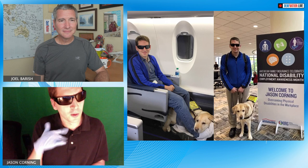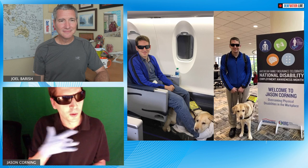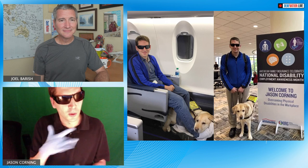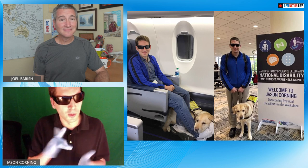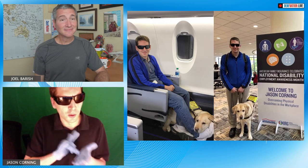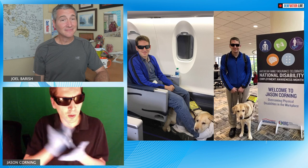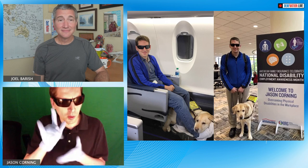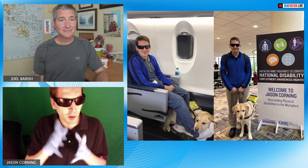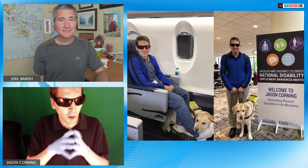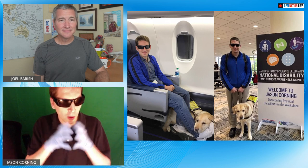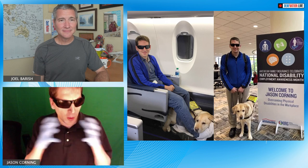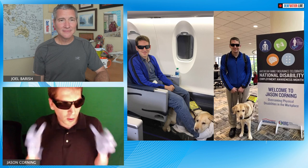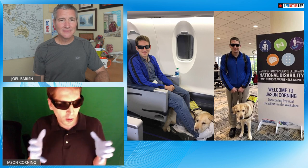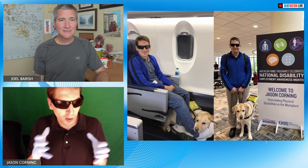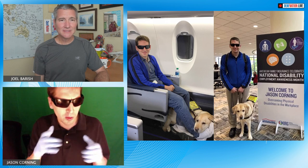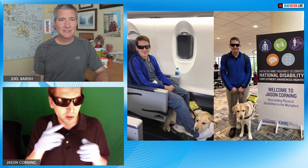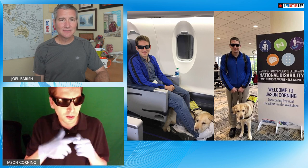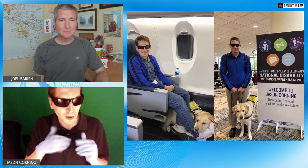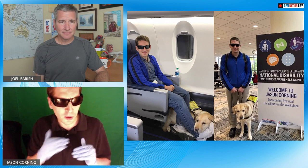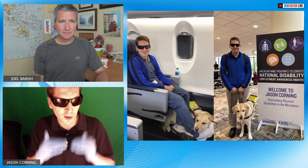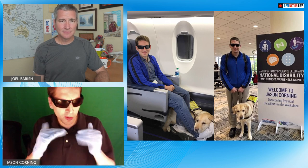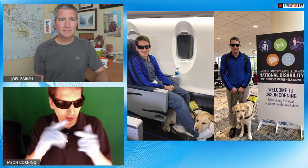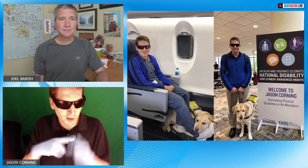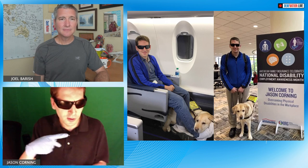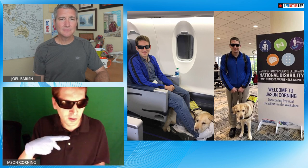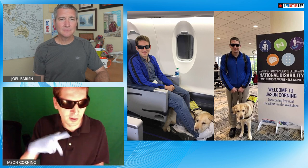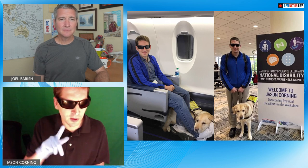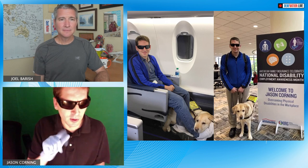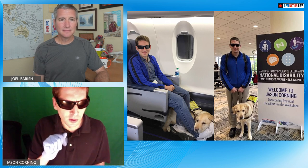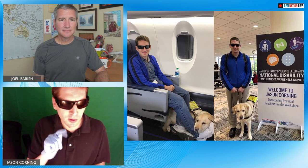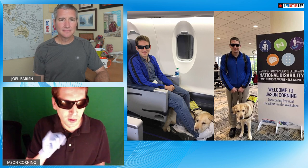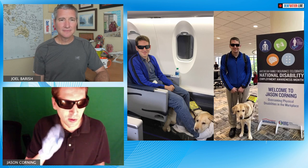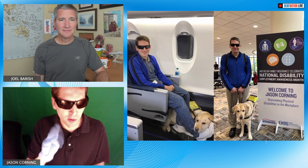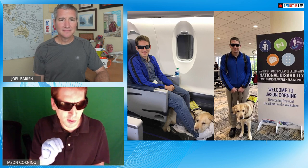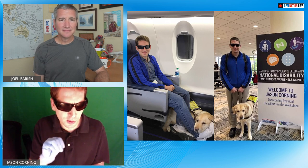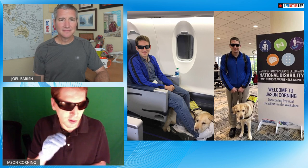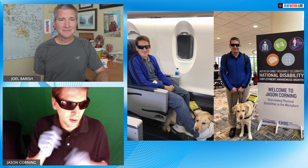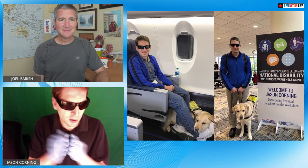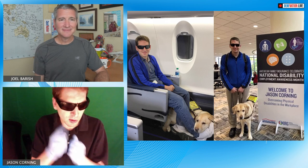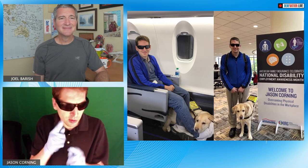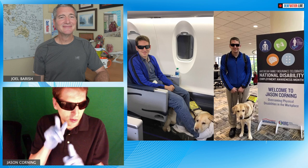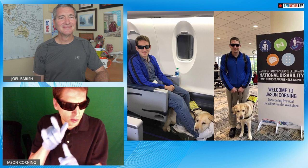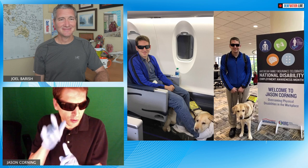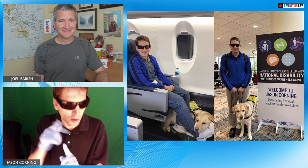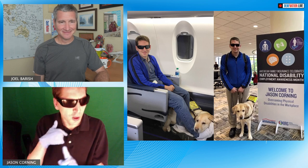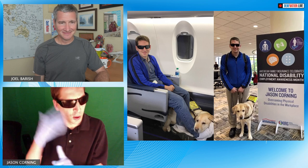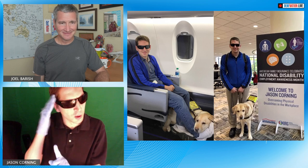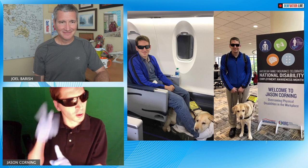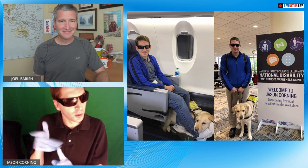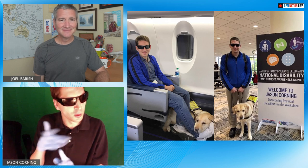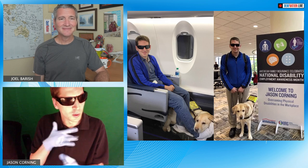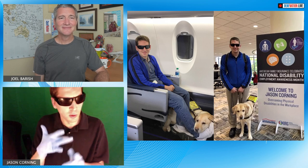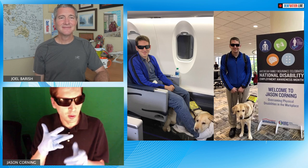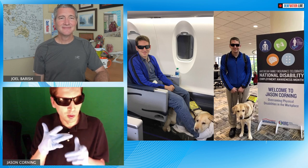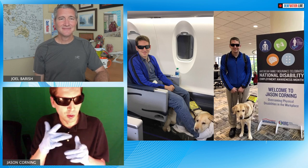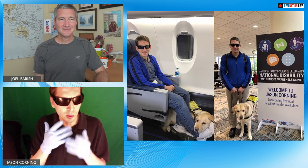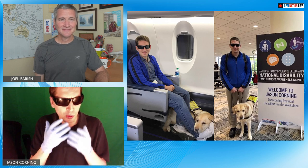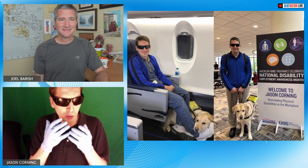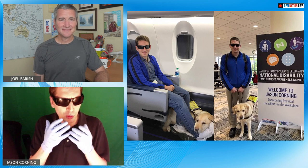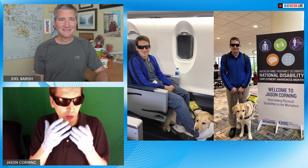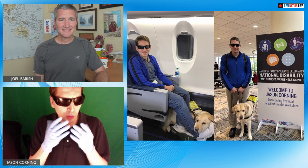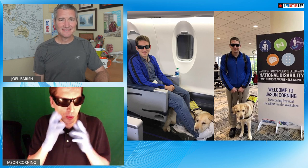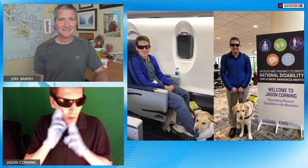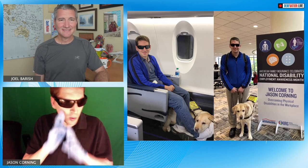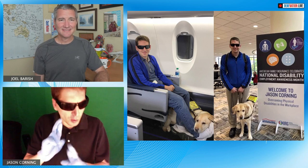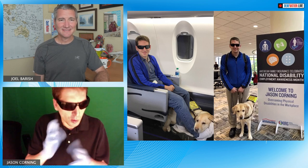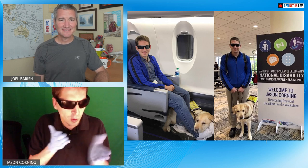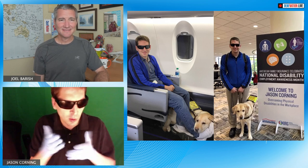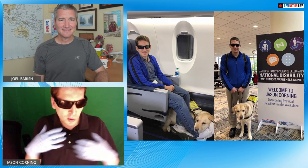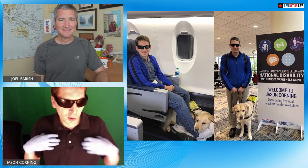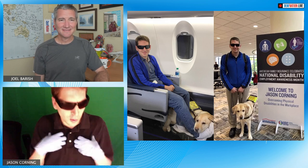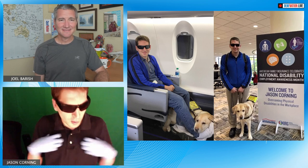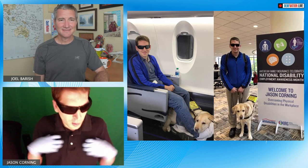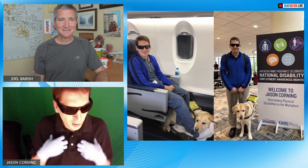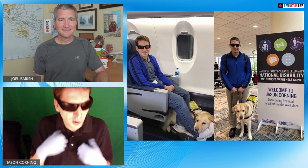I tend to travel a lot and climb up to platinum with one airline because they honor service animal,